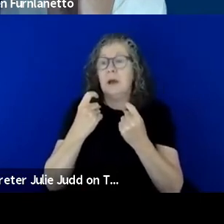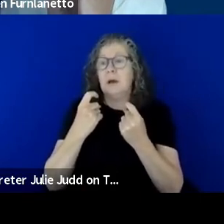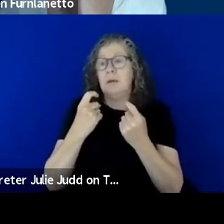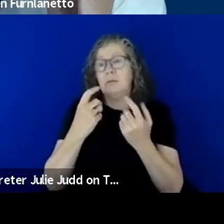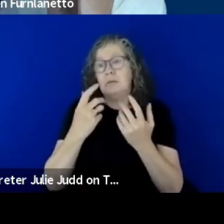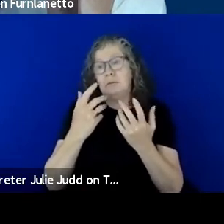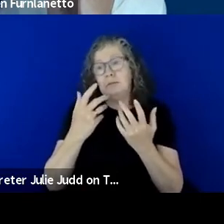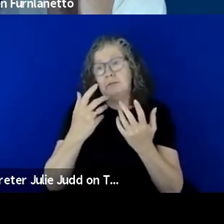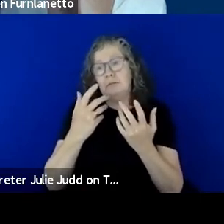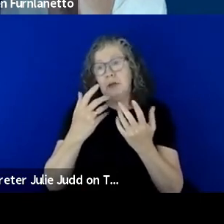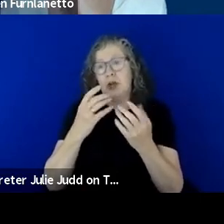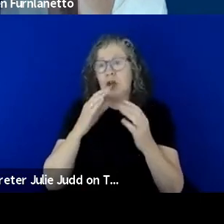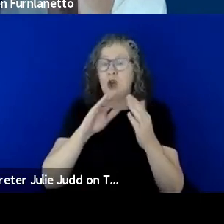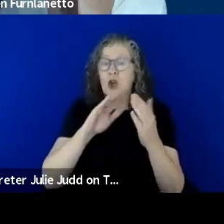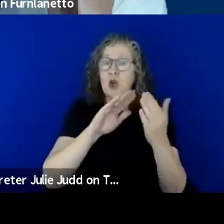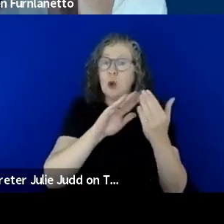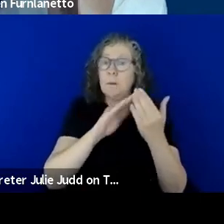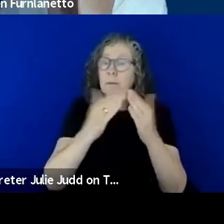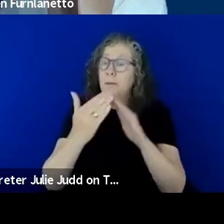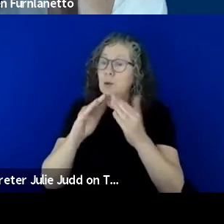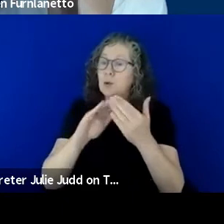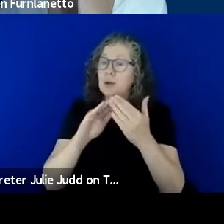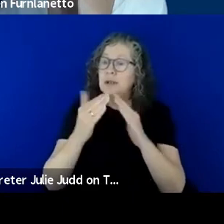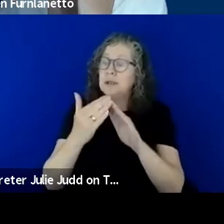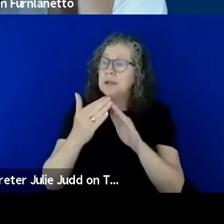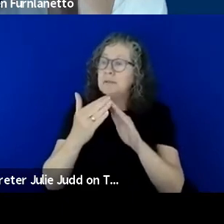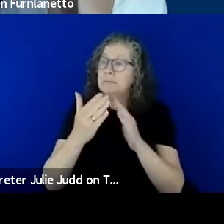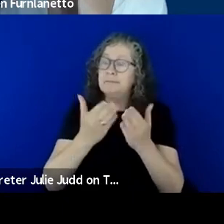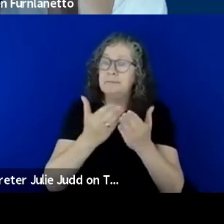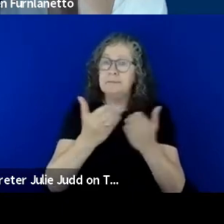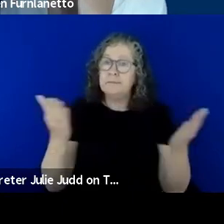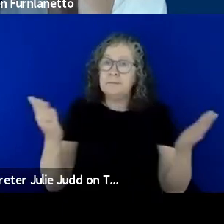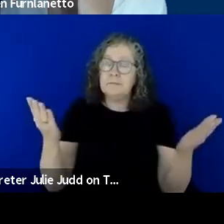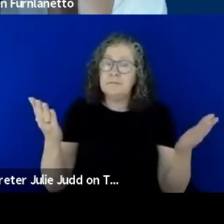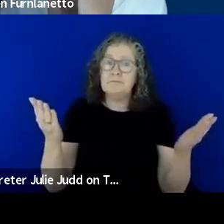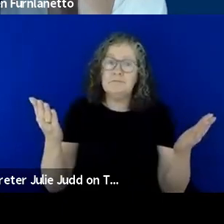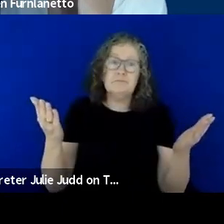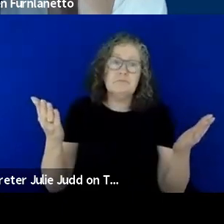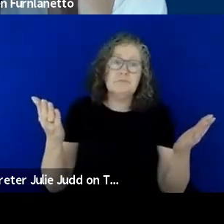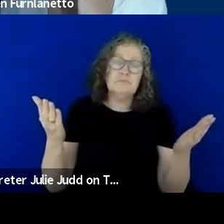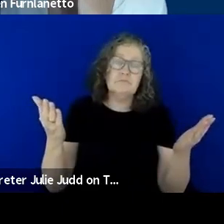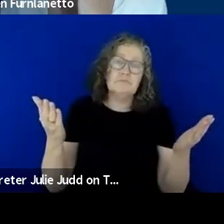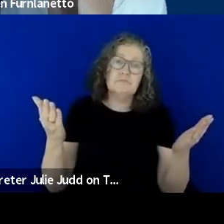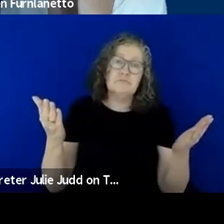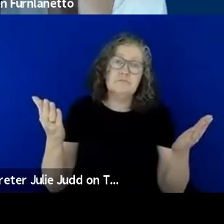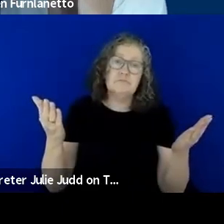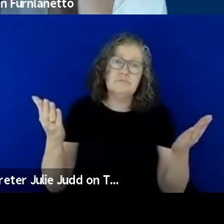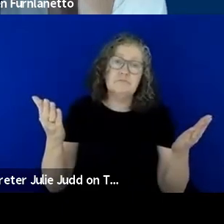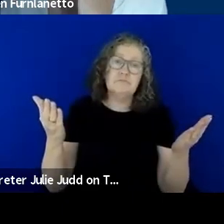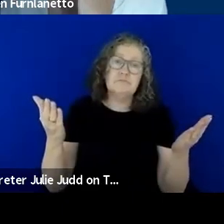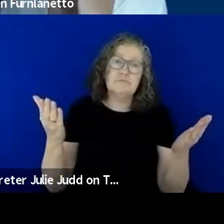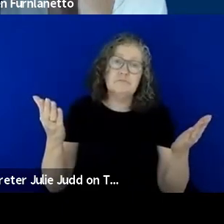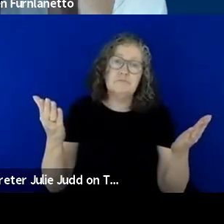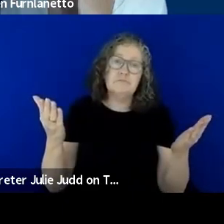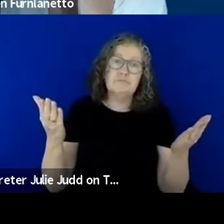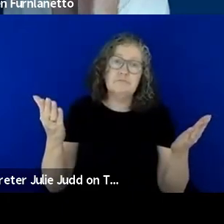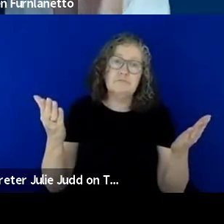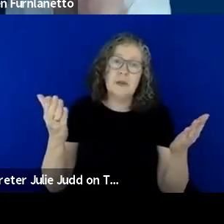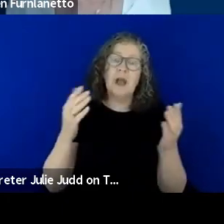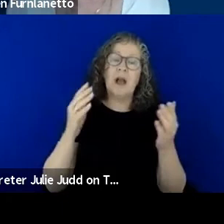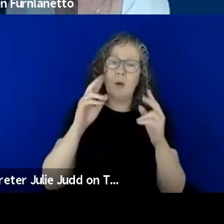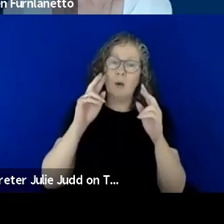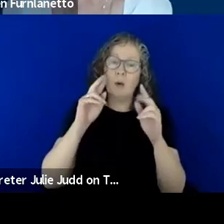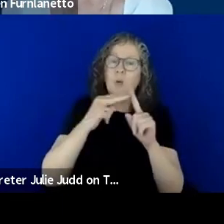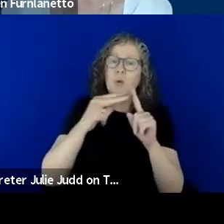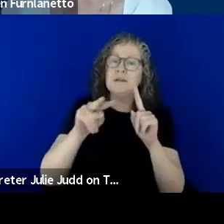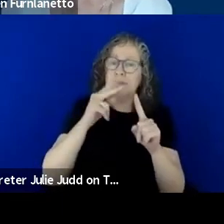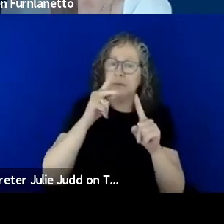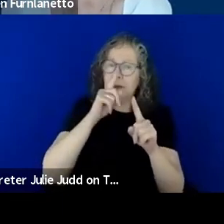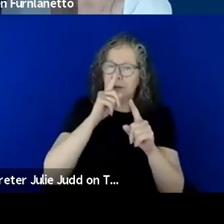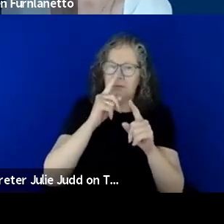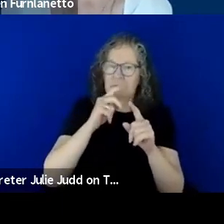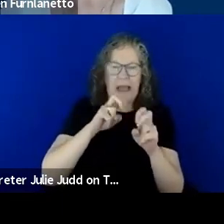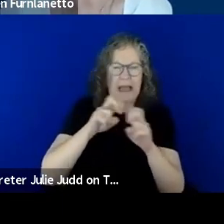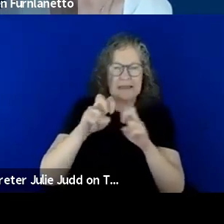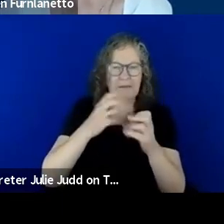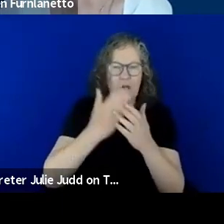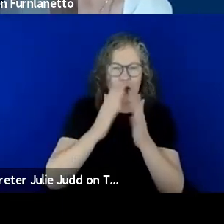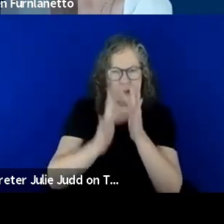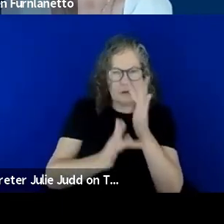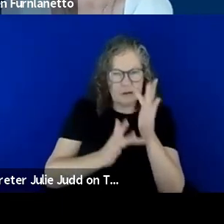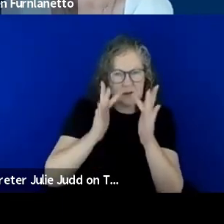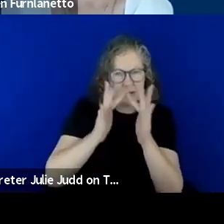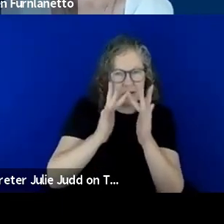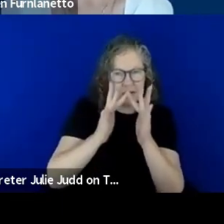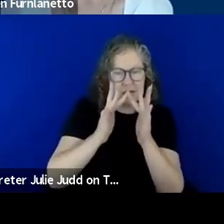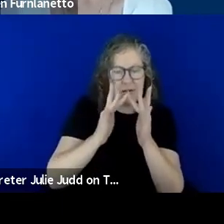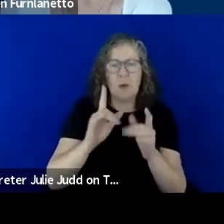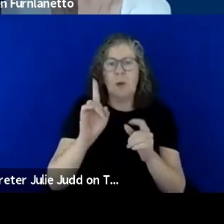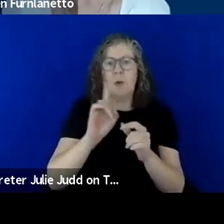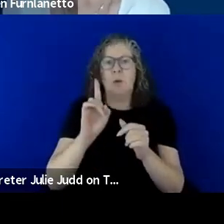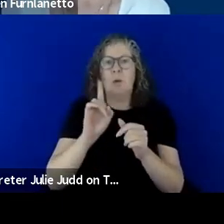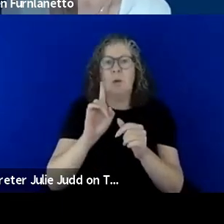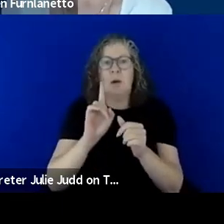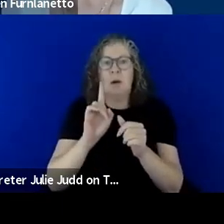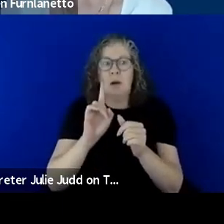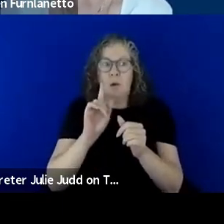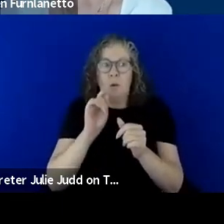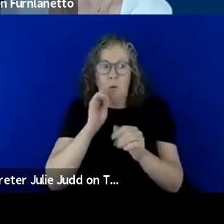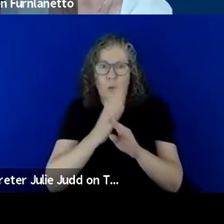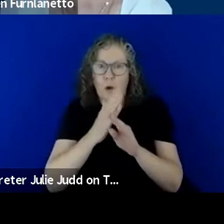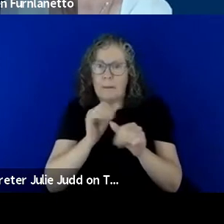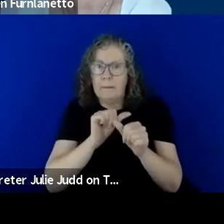our community are very active online, work best when plain english is